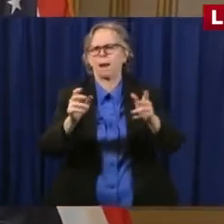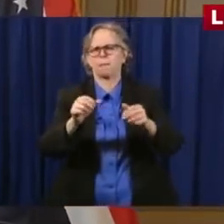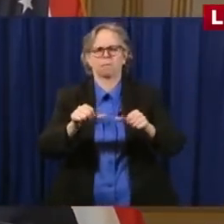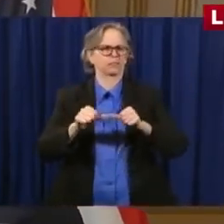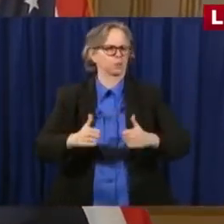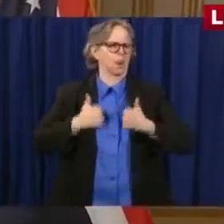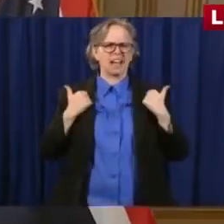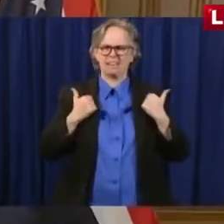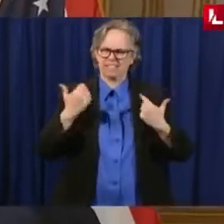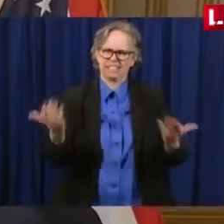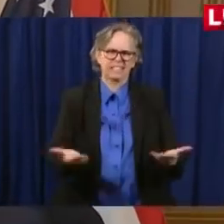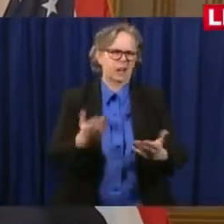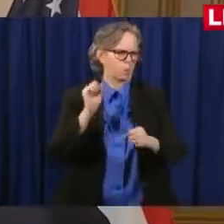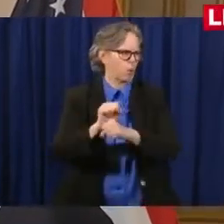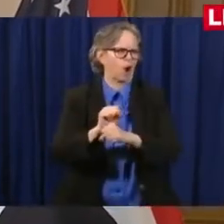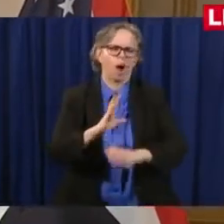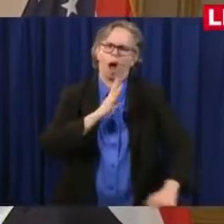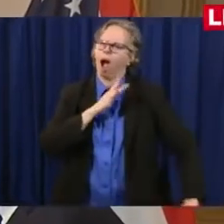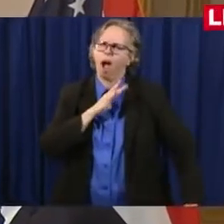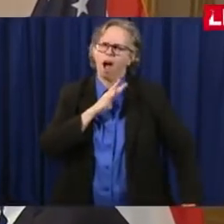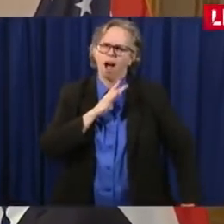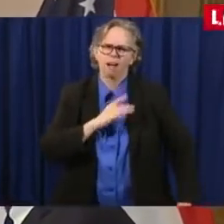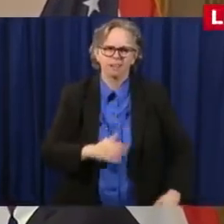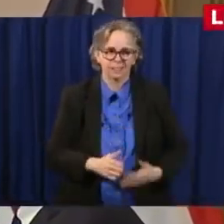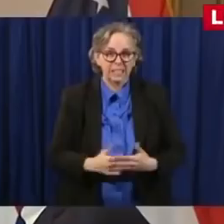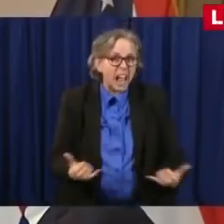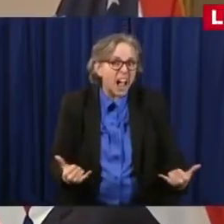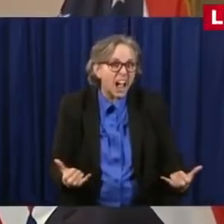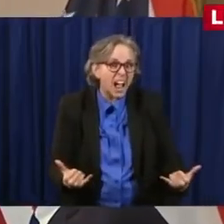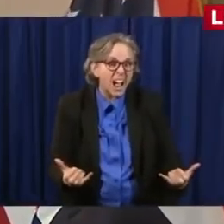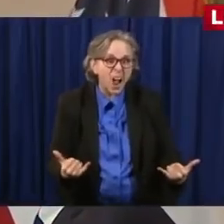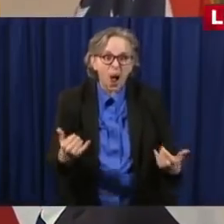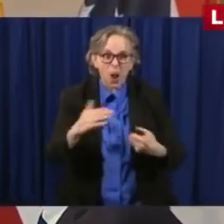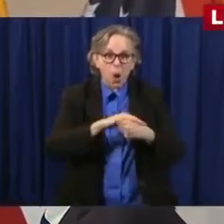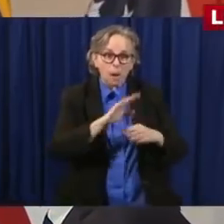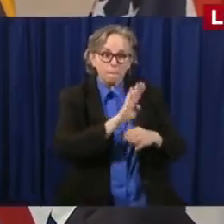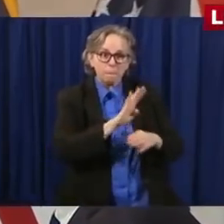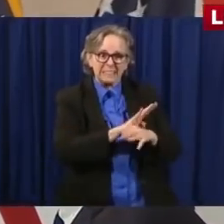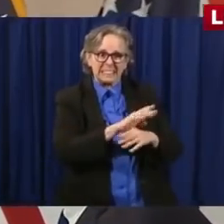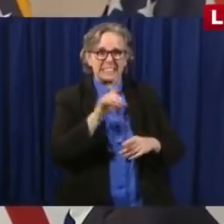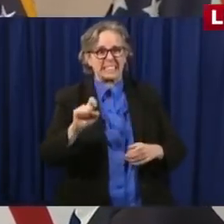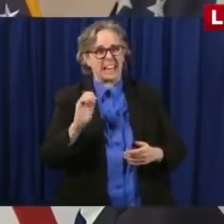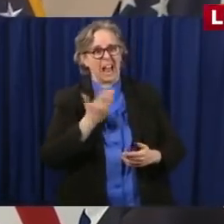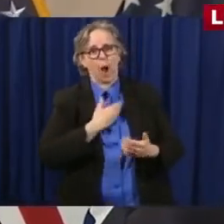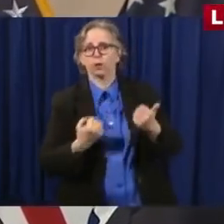ALWAYS BEEN A GREAT PLACE TO LIVE AND WORK.